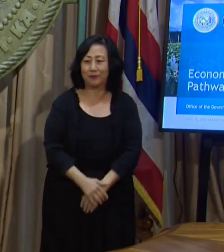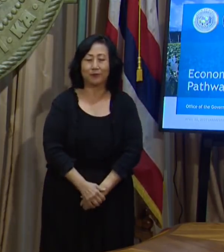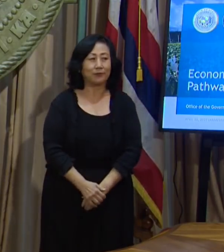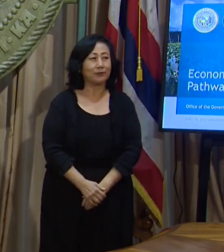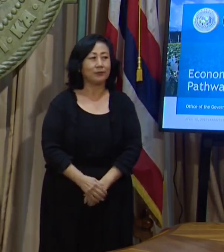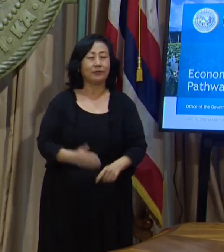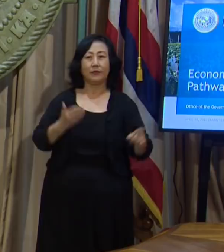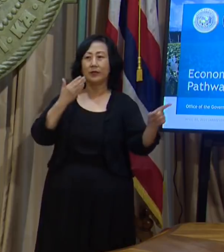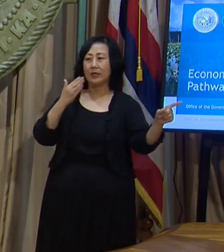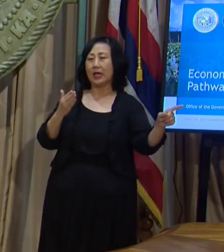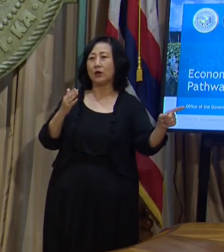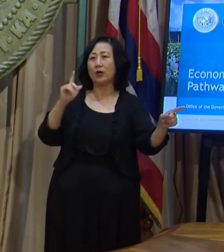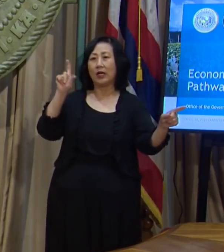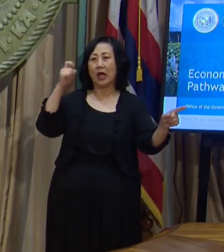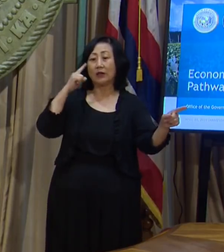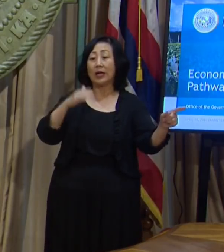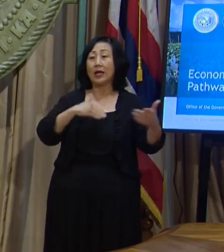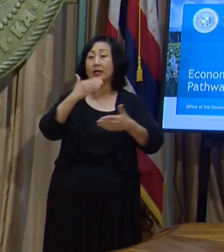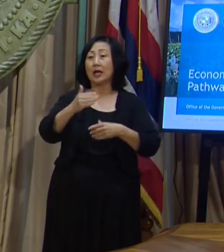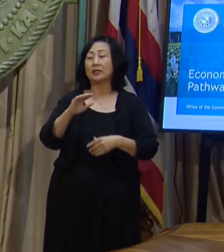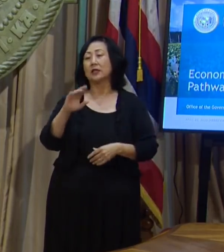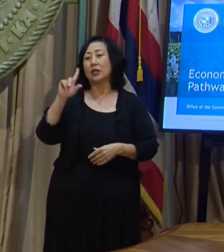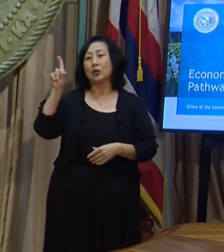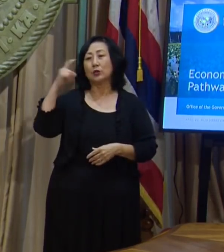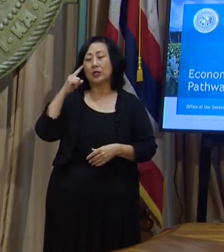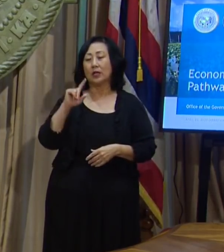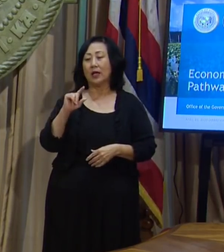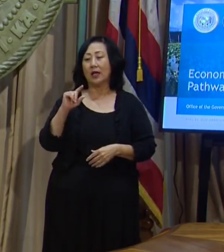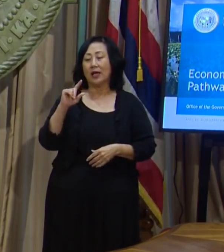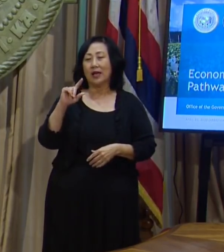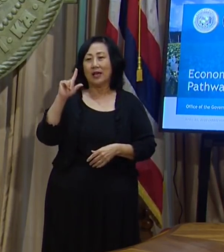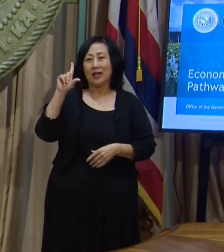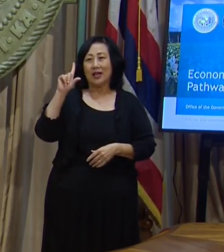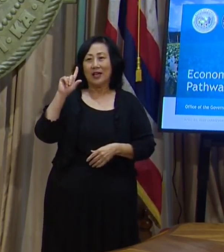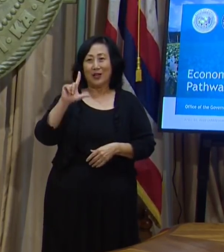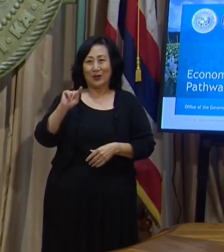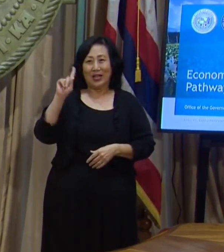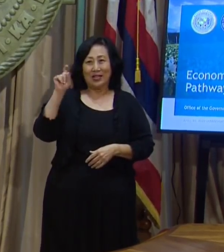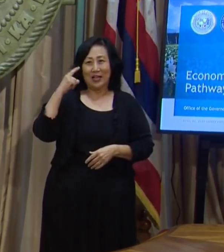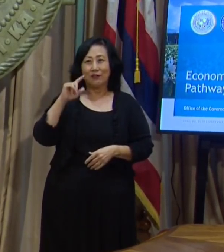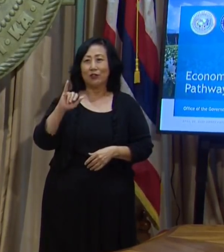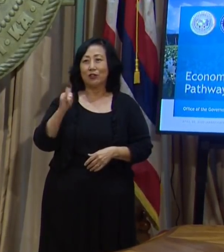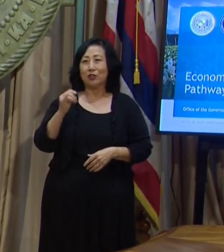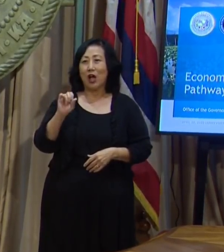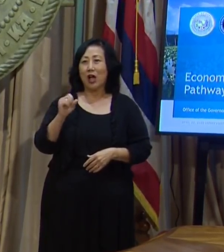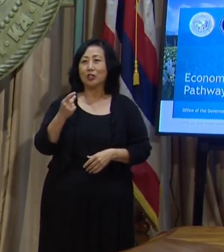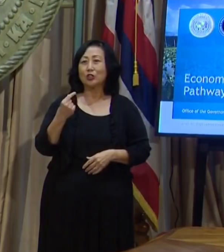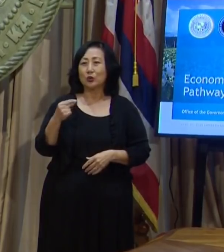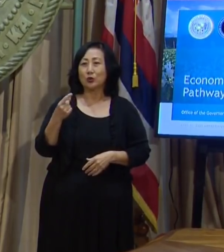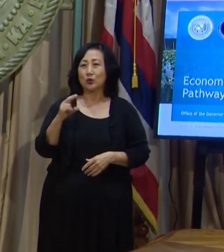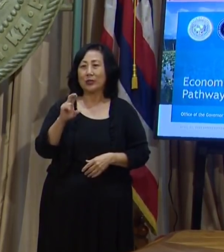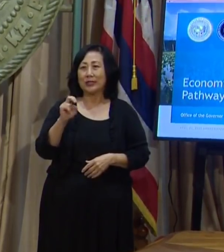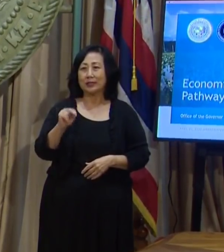FOR ALL OF OUR SAKES. PLEASE TAKE YOUR OF YOURSELVES, EACH OTHER, AND OUR COMMUNITY.